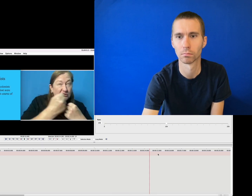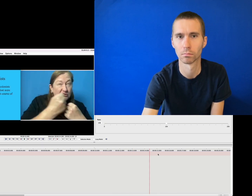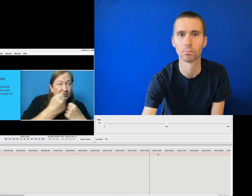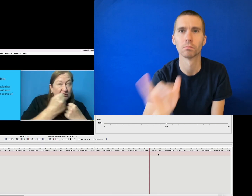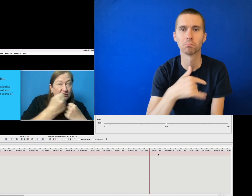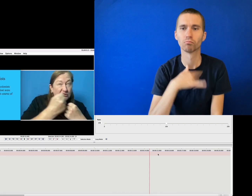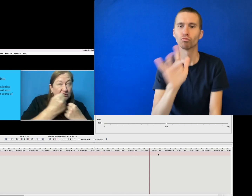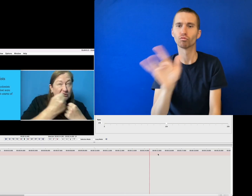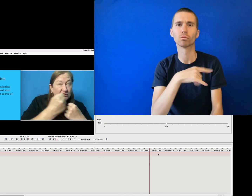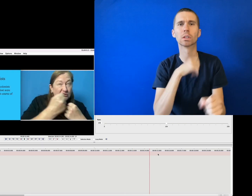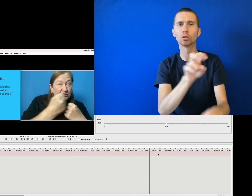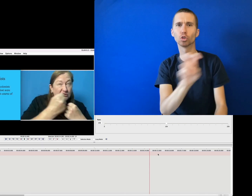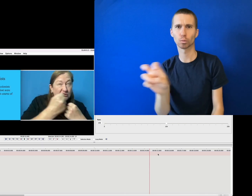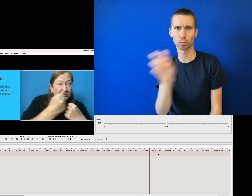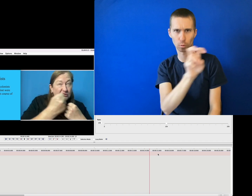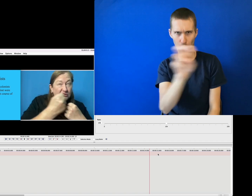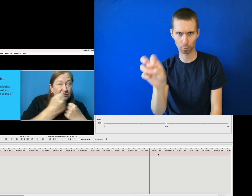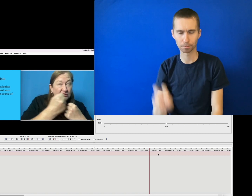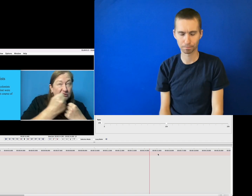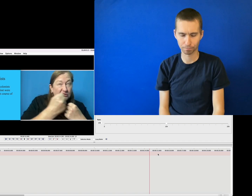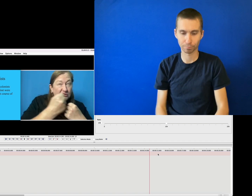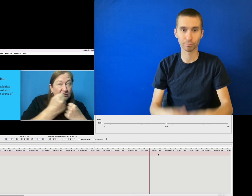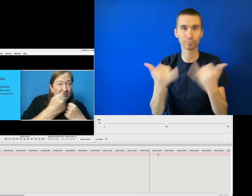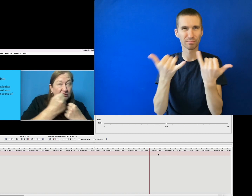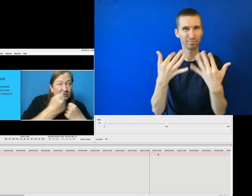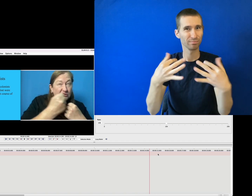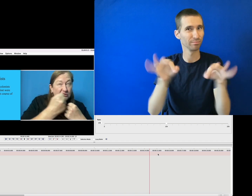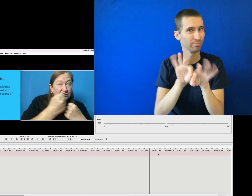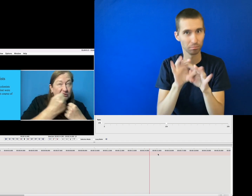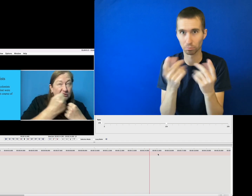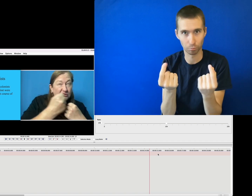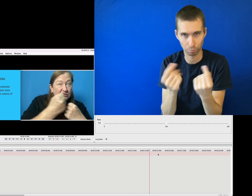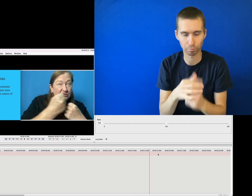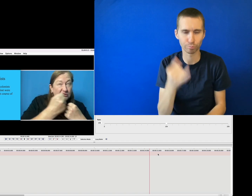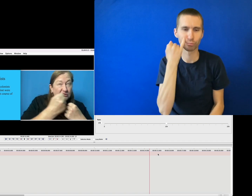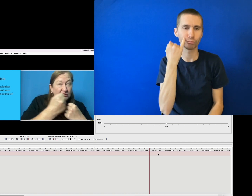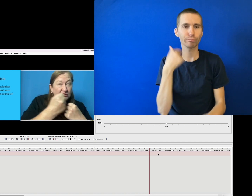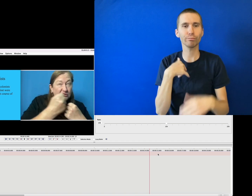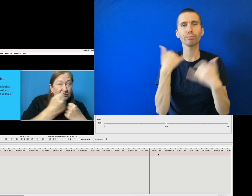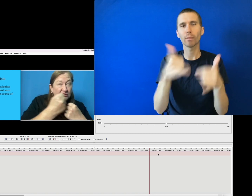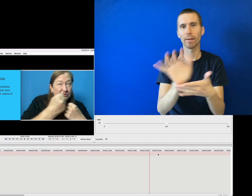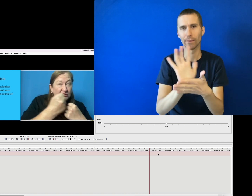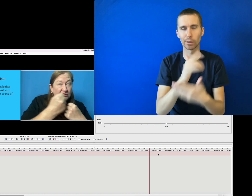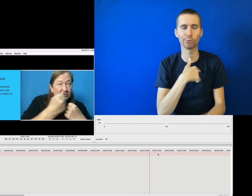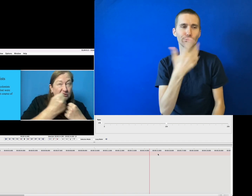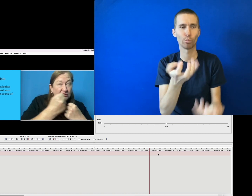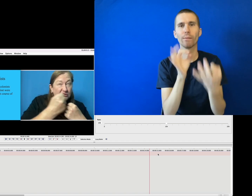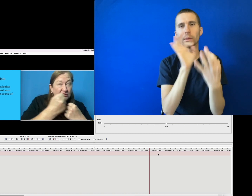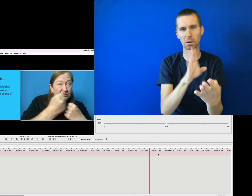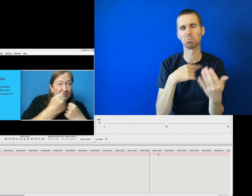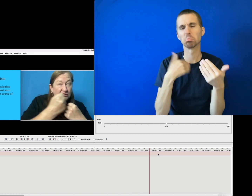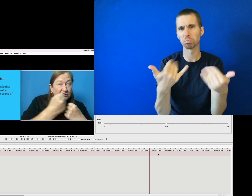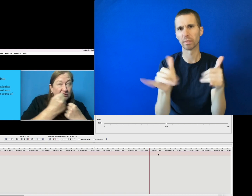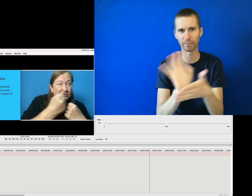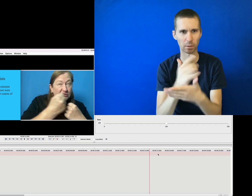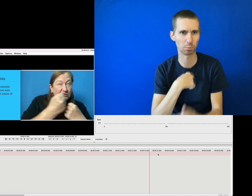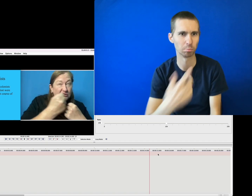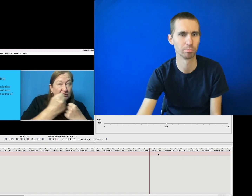By clicking on different places in the timeline, I can jump to different portions of the video. Now, I'm going to show you something that's important for you to do. Let's say I play a video and I want to provide feedback at a specific time. I'm going to play the video now.